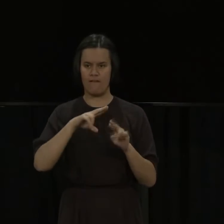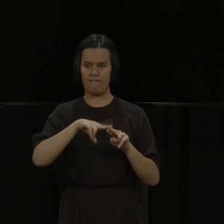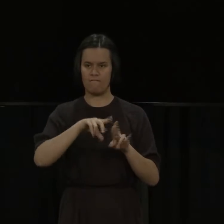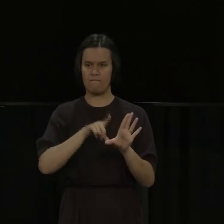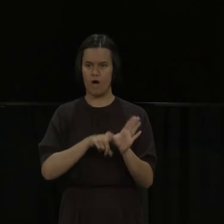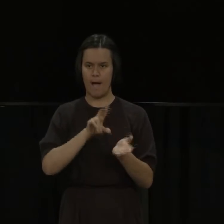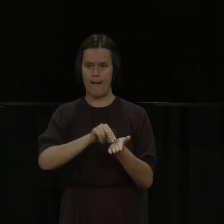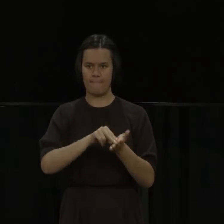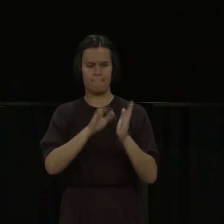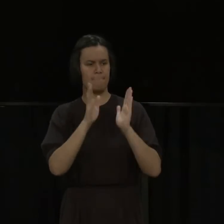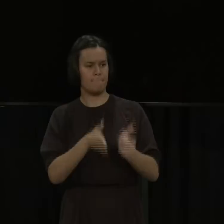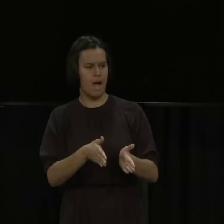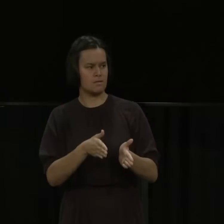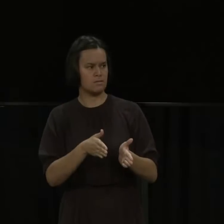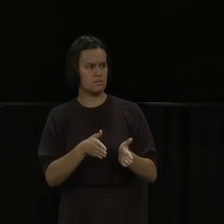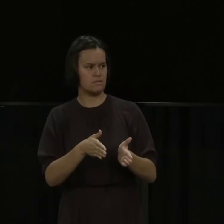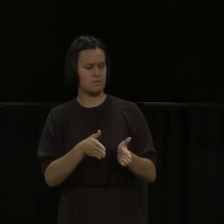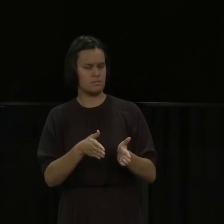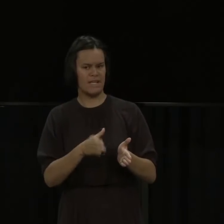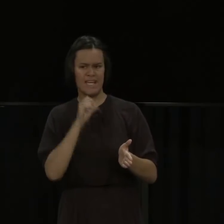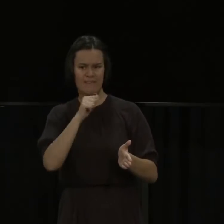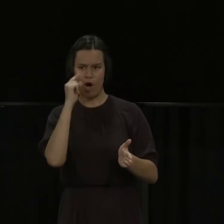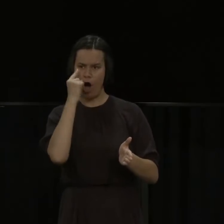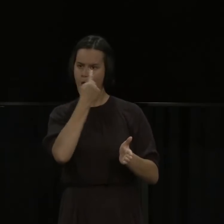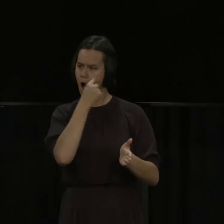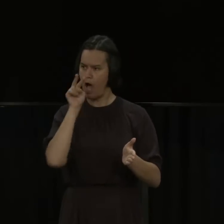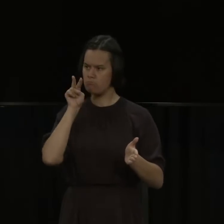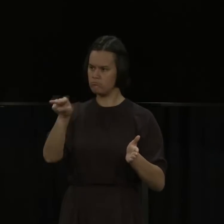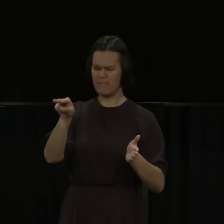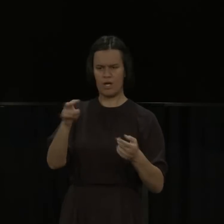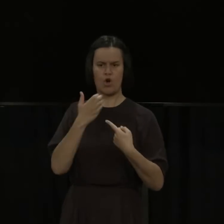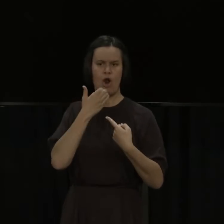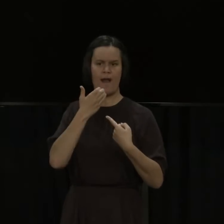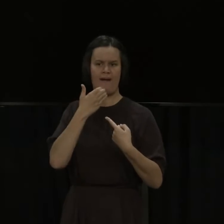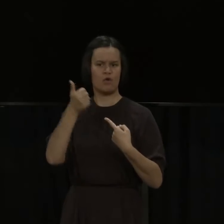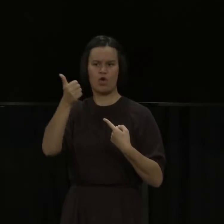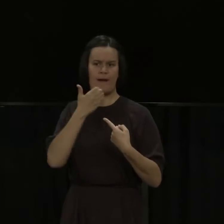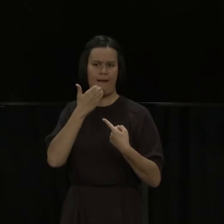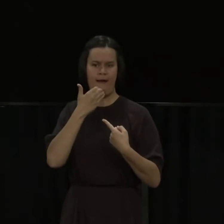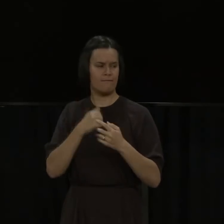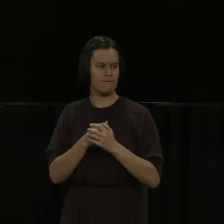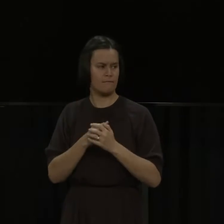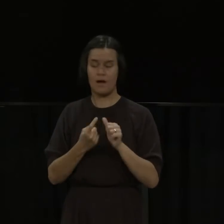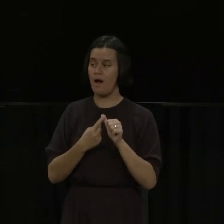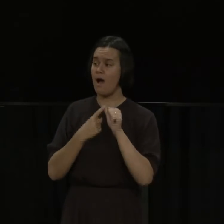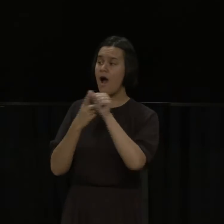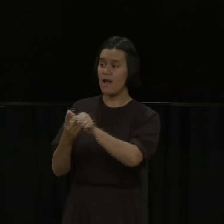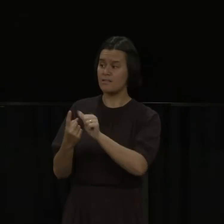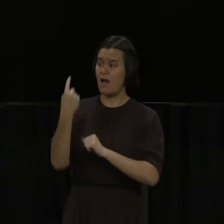Ministry of Health said business would have to use the